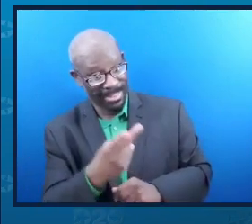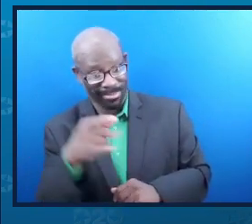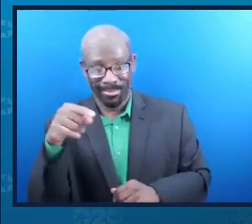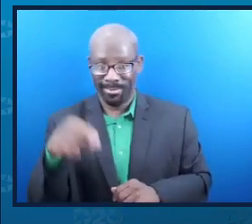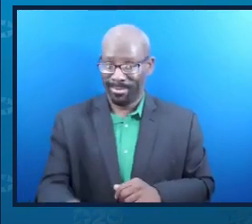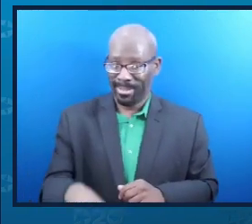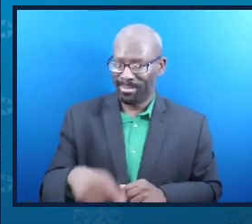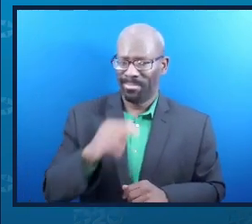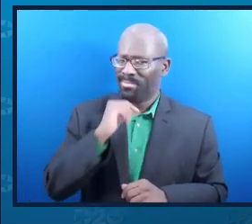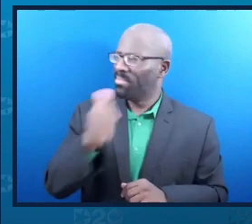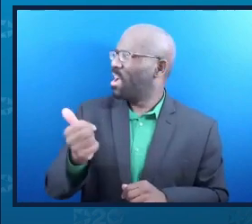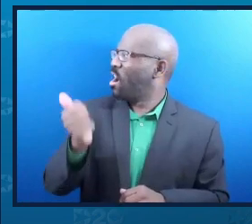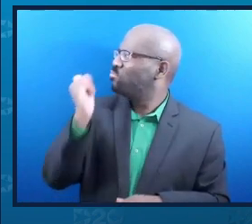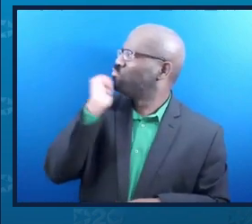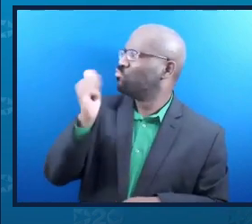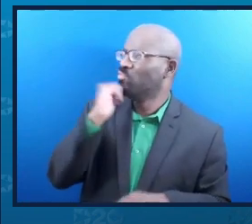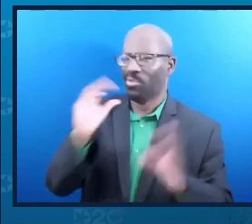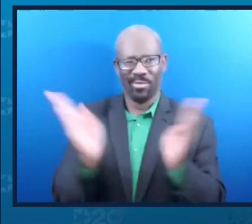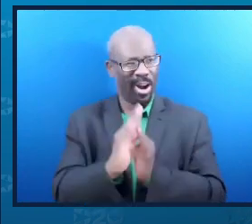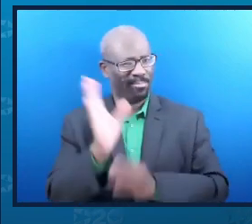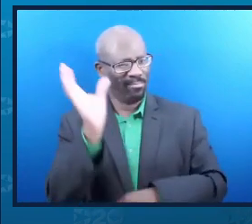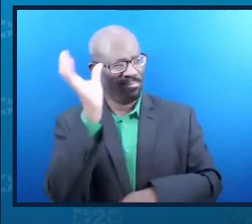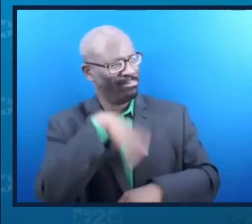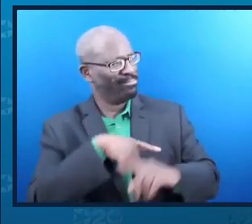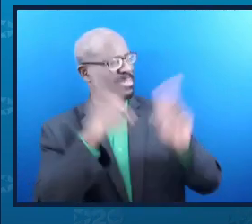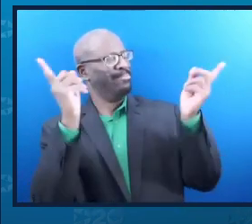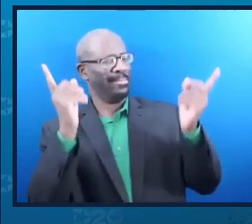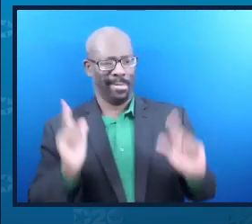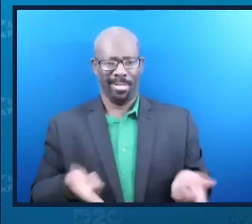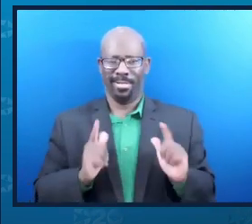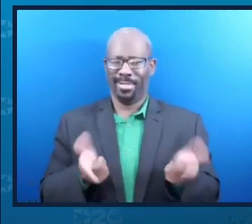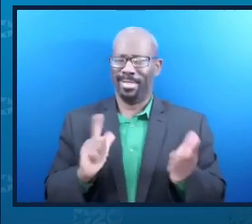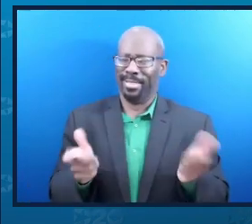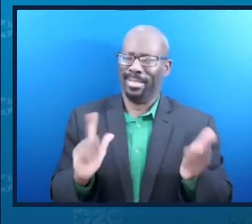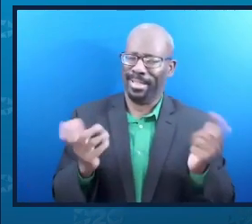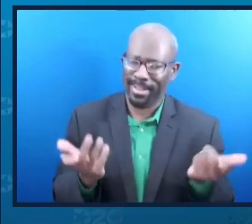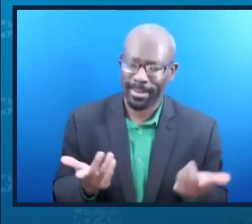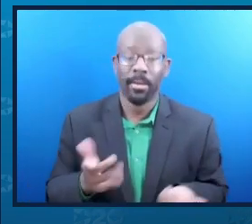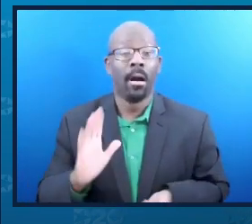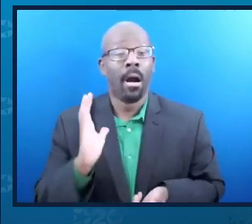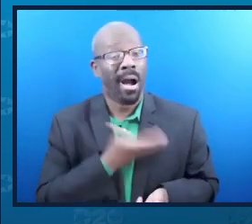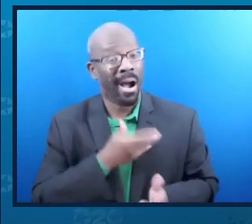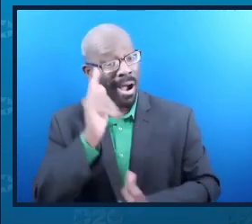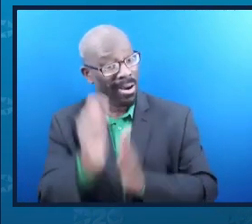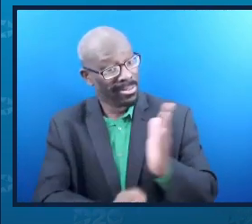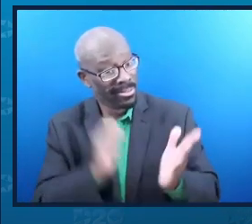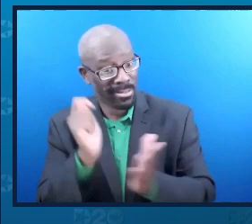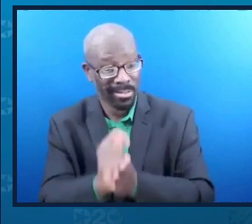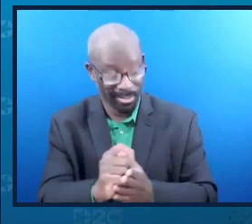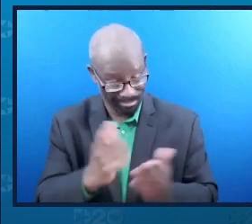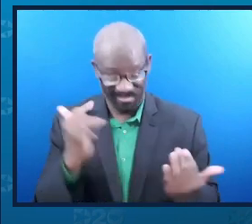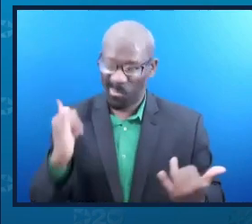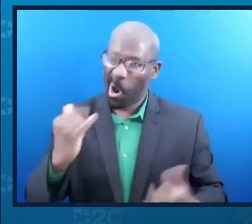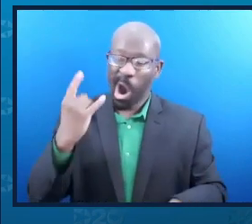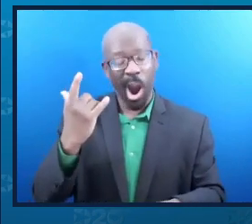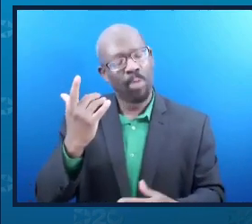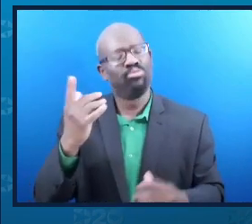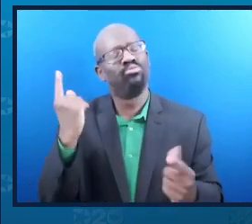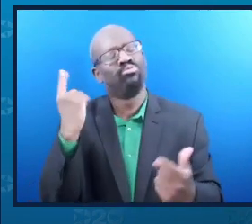GOOD EVENING, BY NOW, YOU HAVE SEEN IT IS NOT A NORMAL TIME.